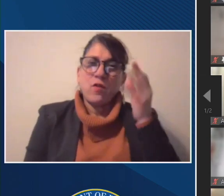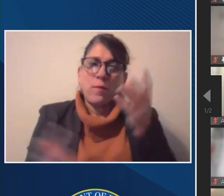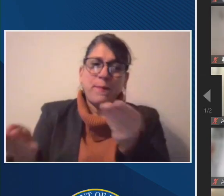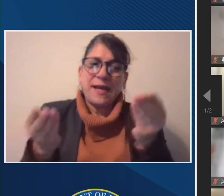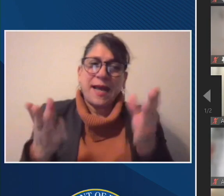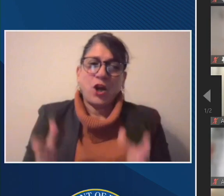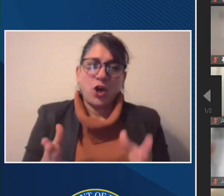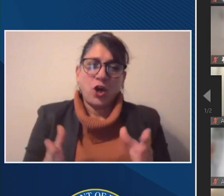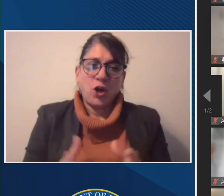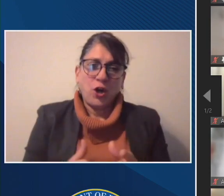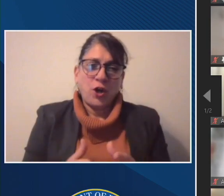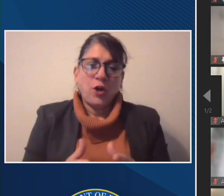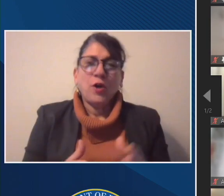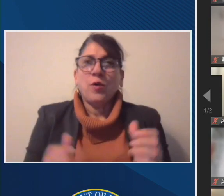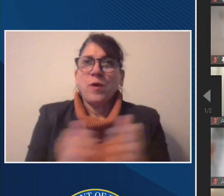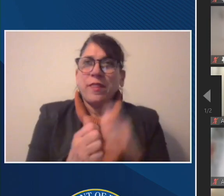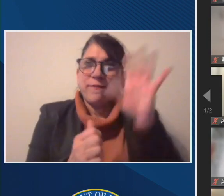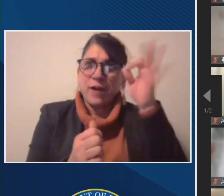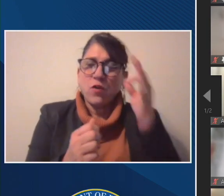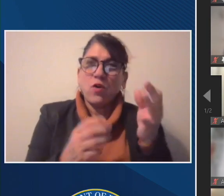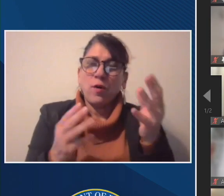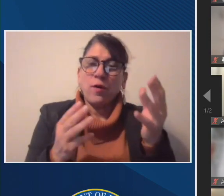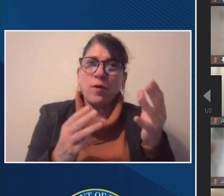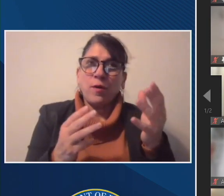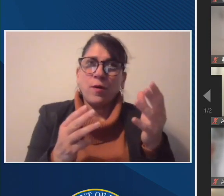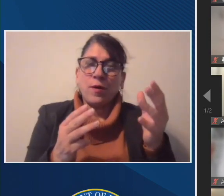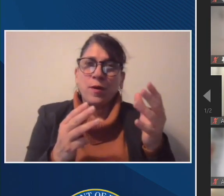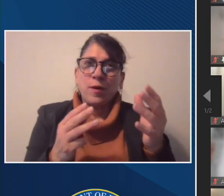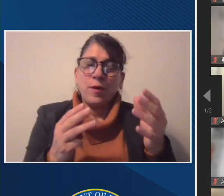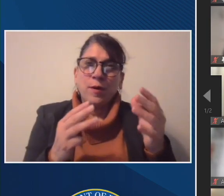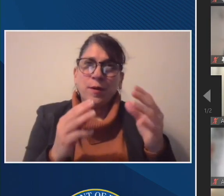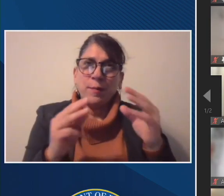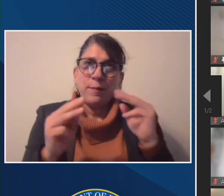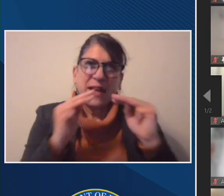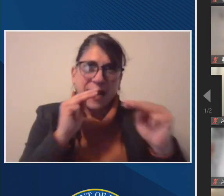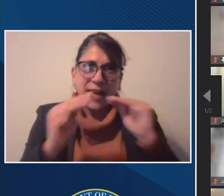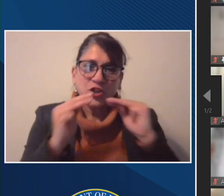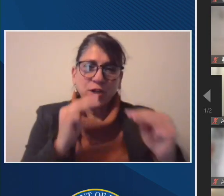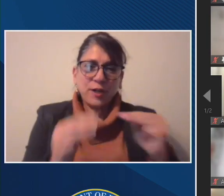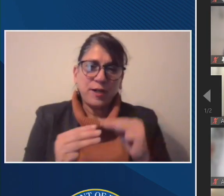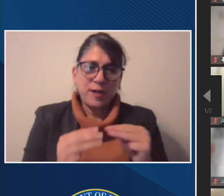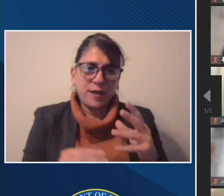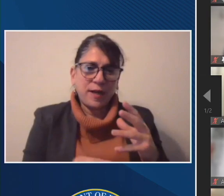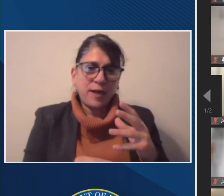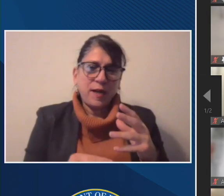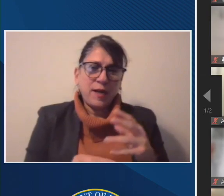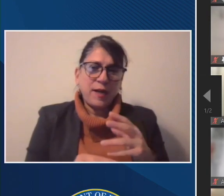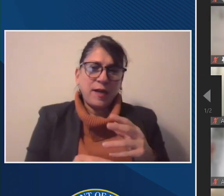the Federal Mediation and Conciliation Service who will be referred to going